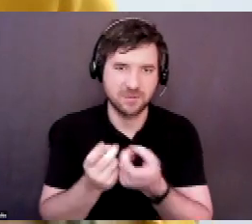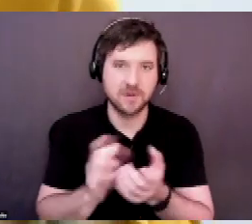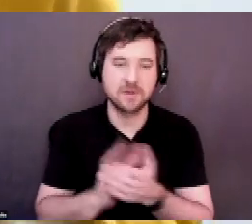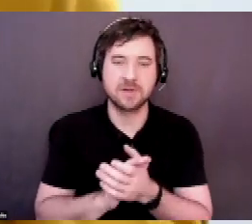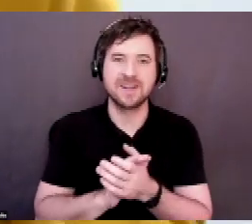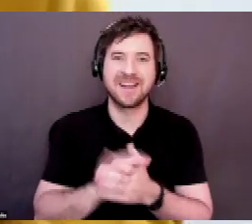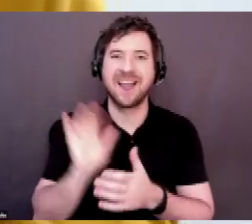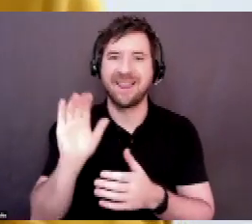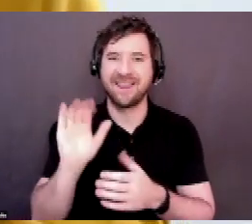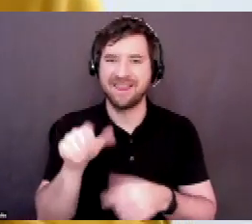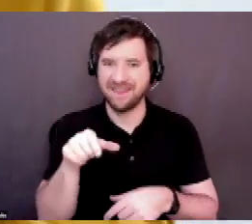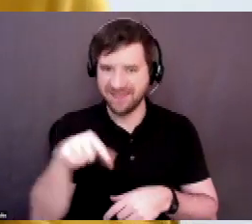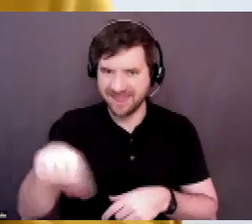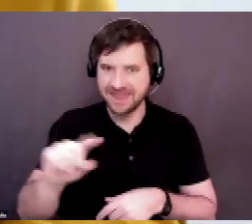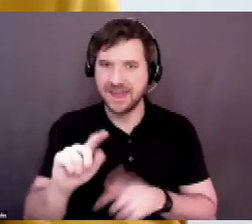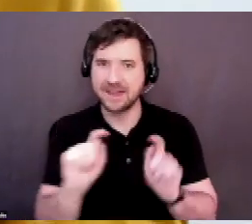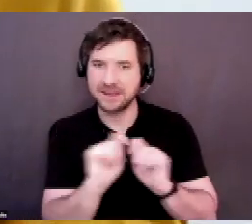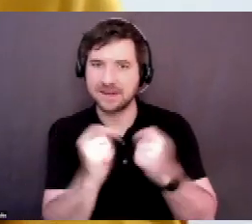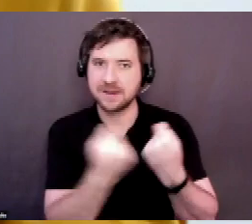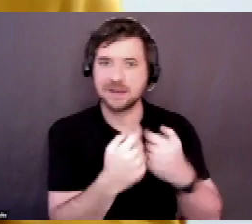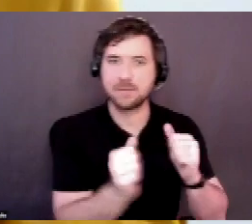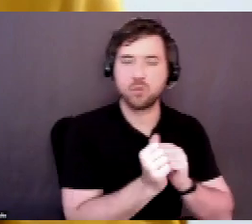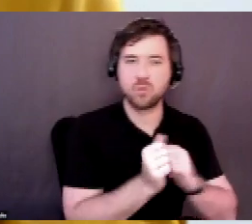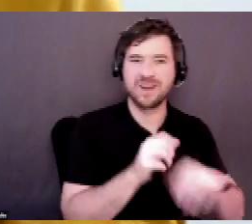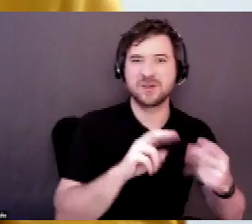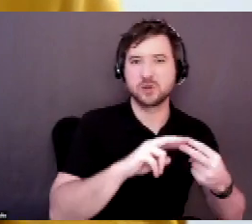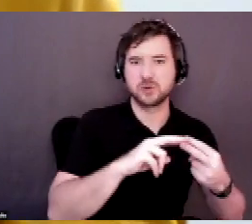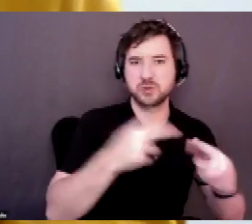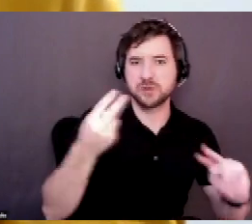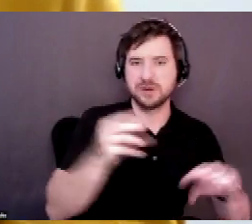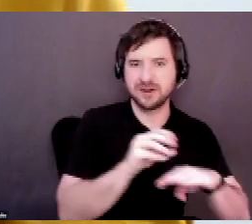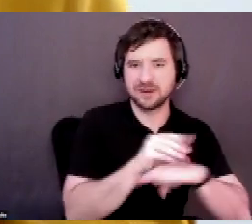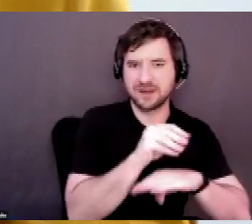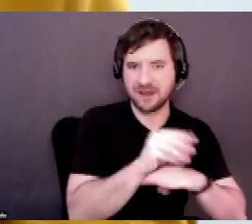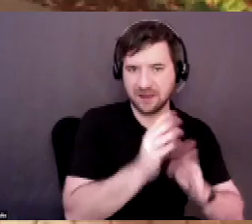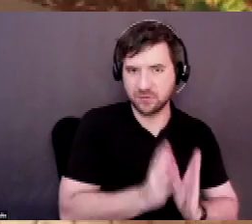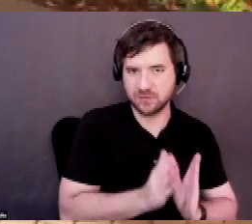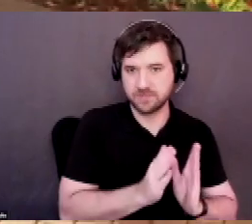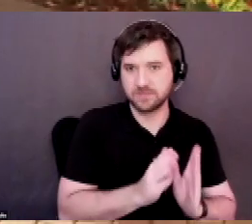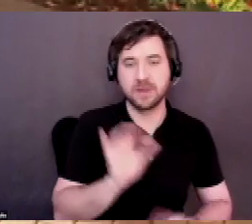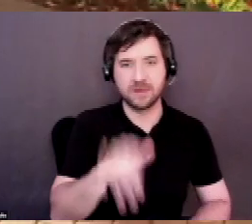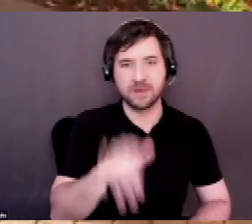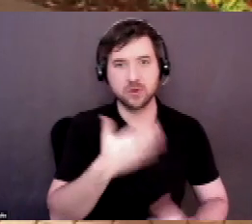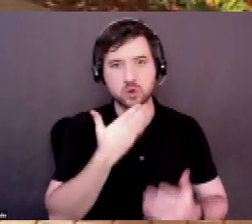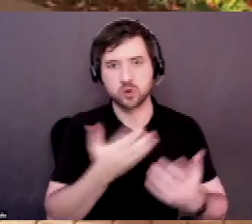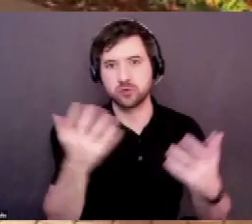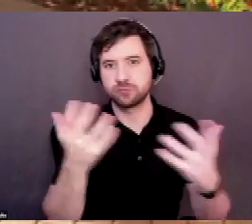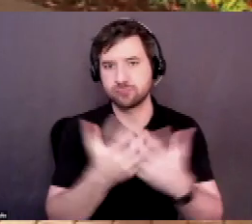with the genetic, um, the counselors. So I do think that's a good matchup that can really help advocate